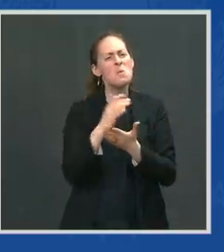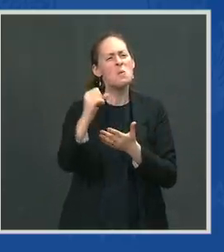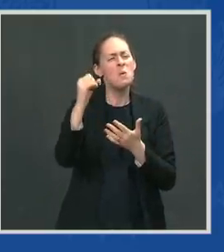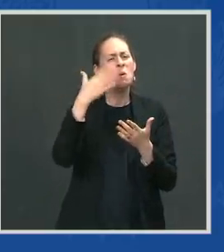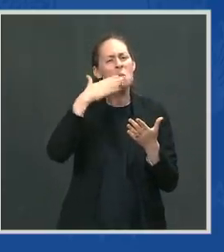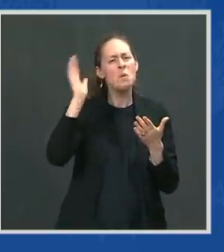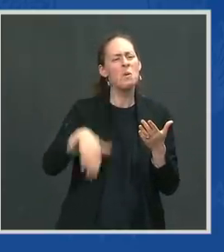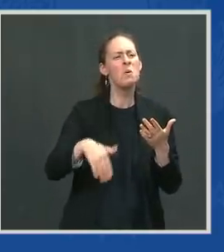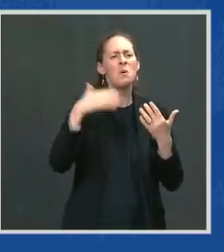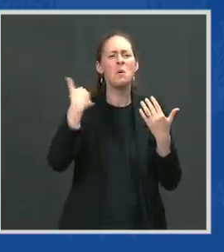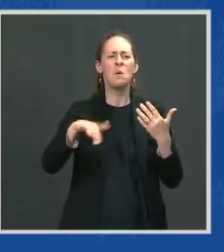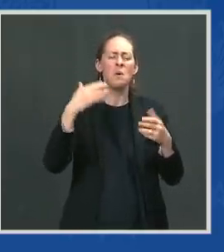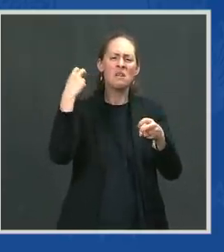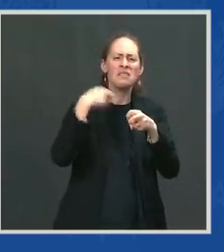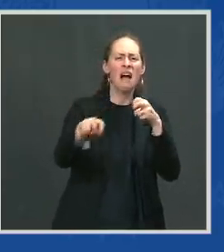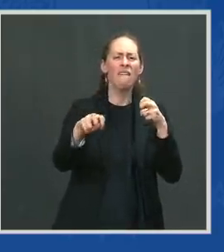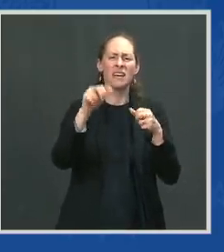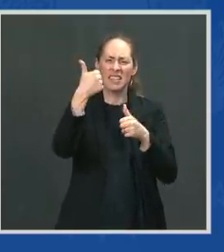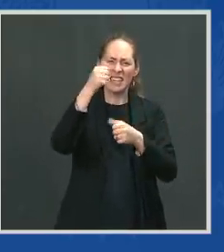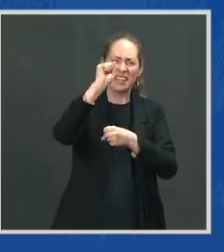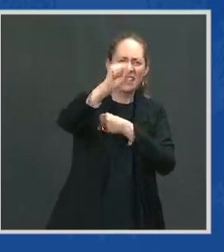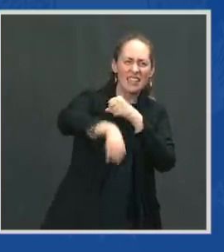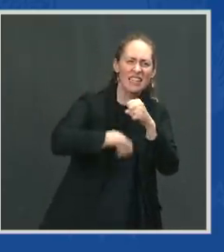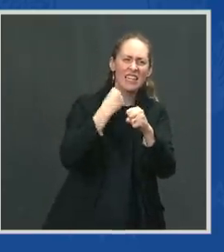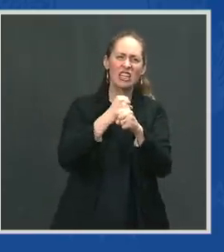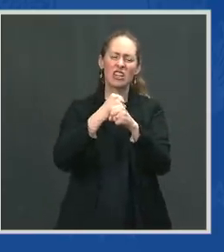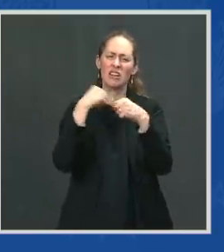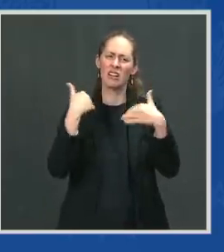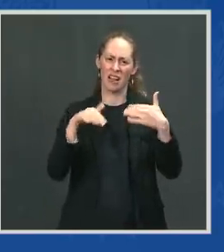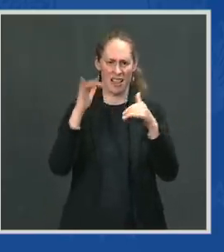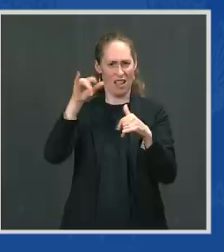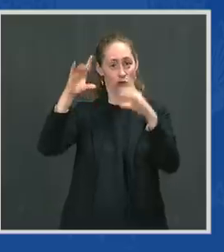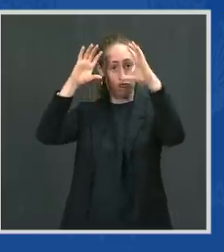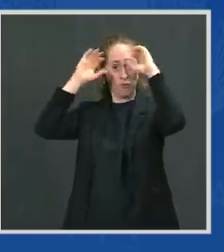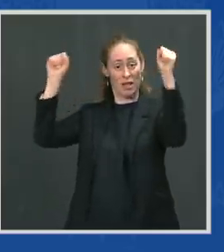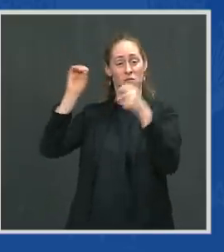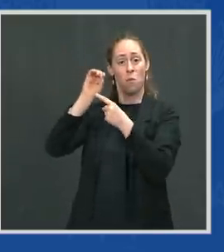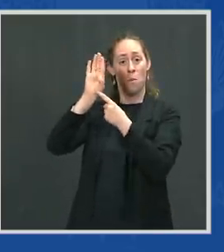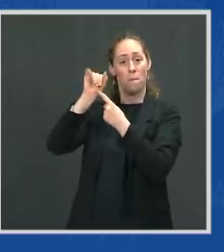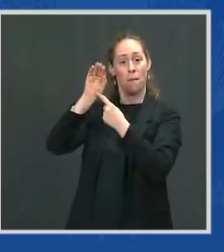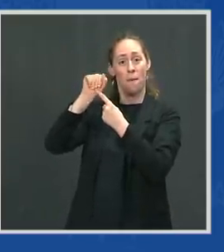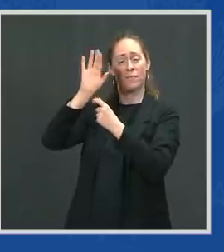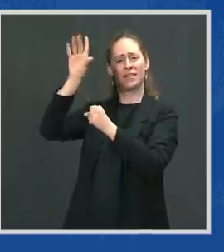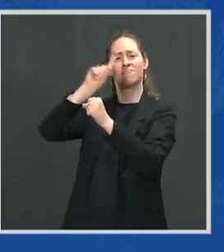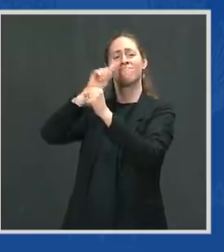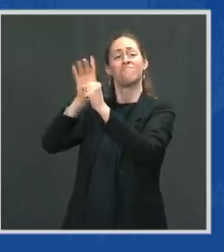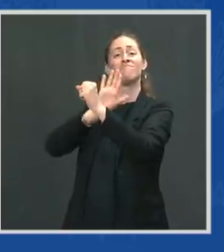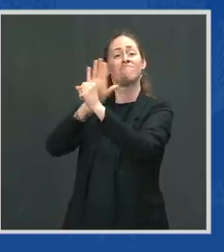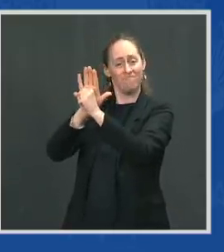to put President Obama's commitment to -- into form. And that's exactly what happened;